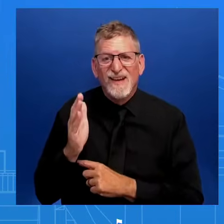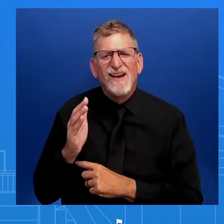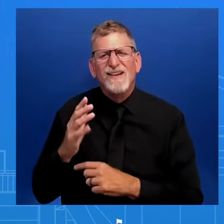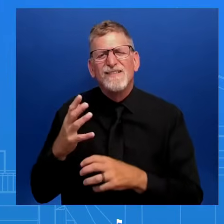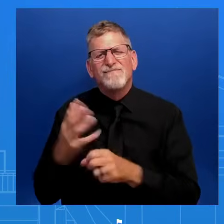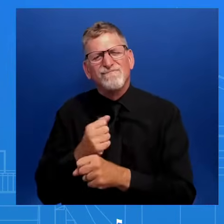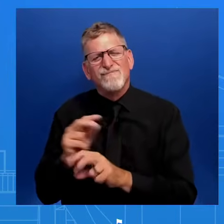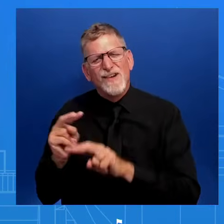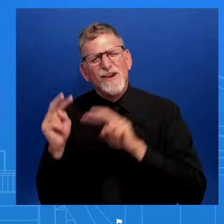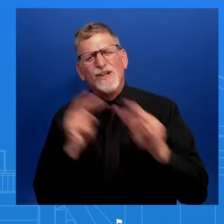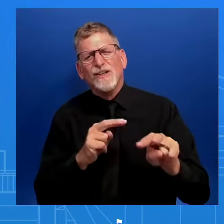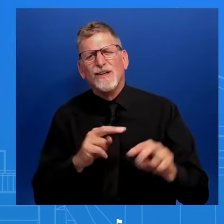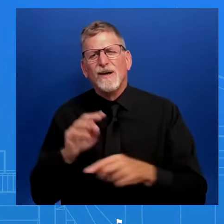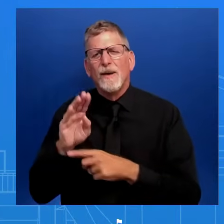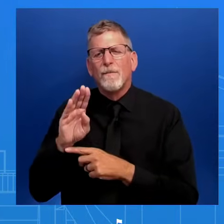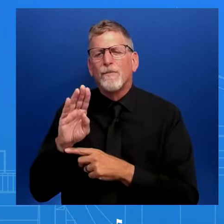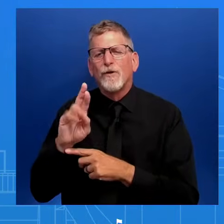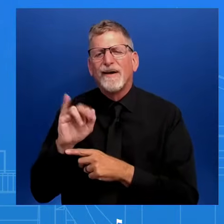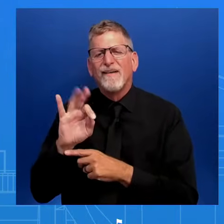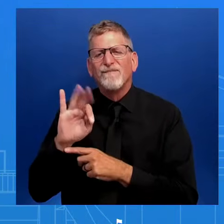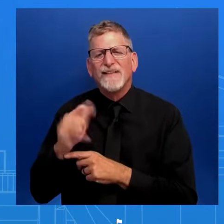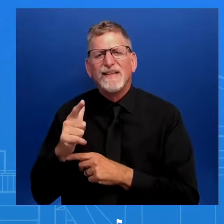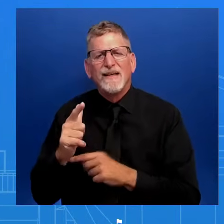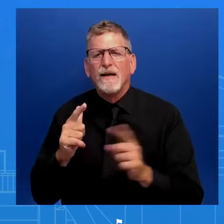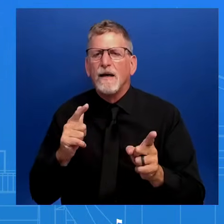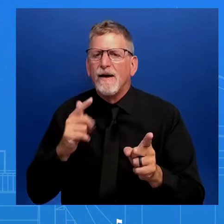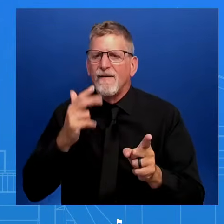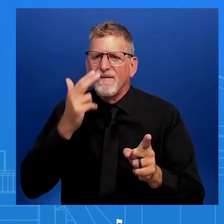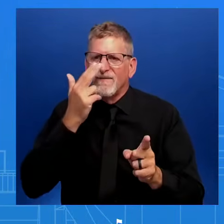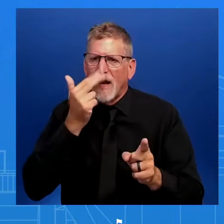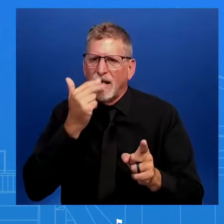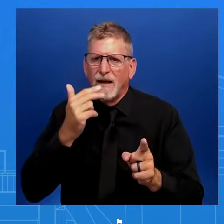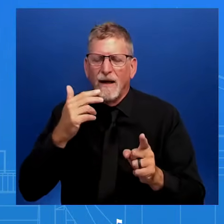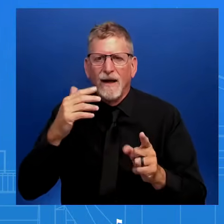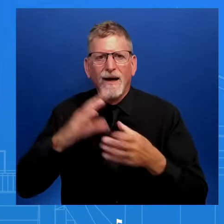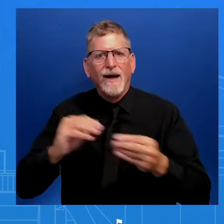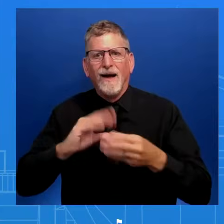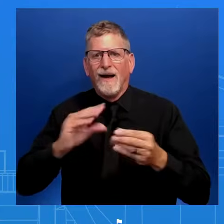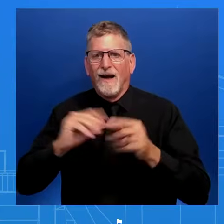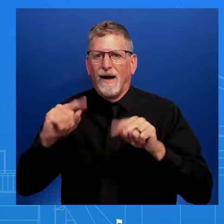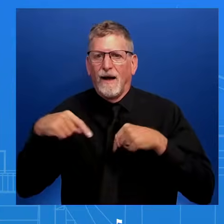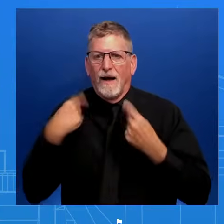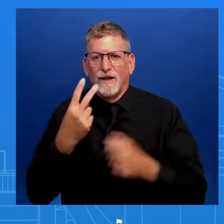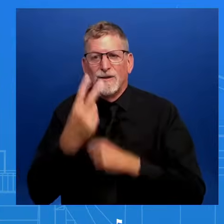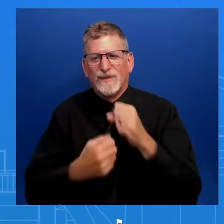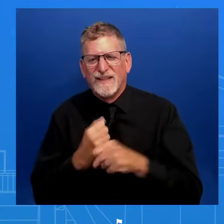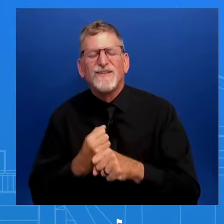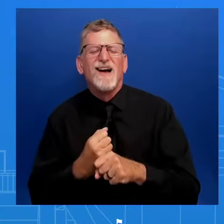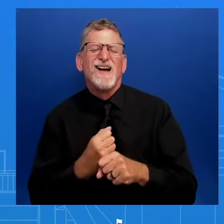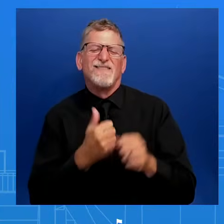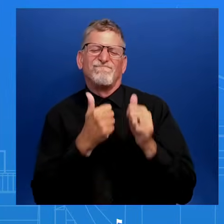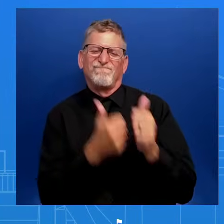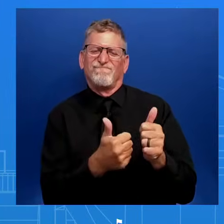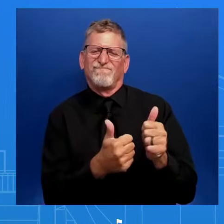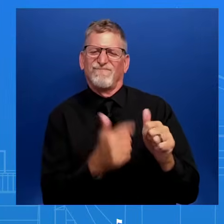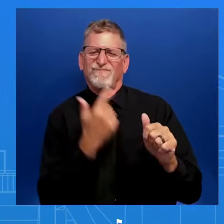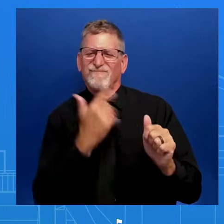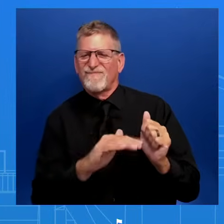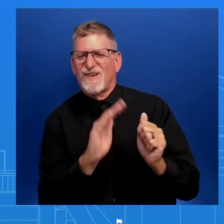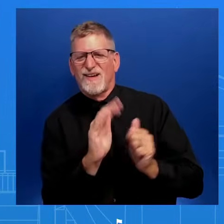We are accounting for inflation when we say wages are at 1.2 percent higher and -- than they were last year,